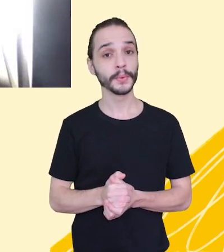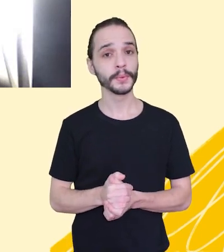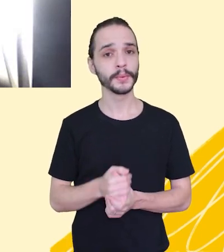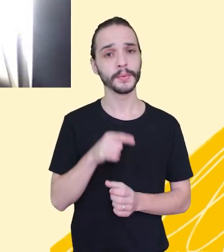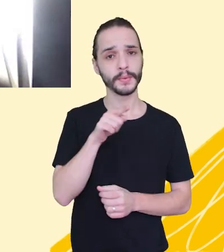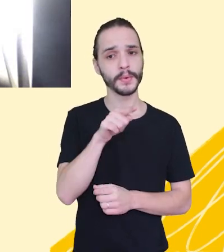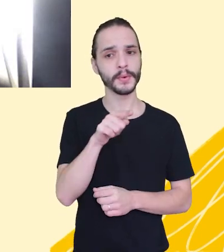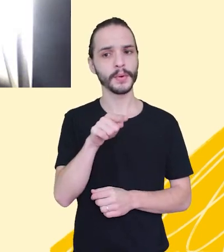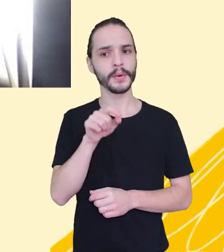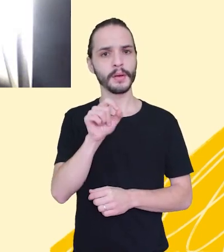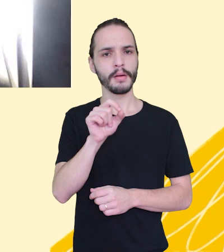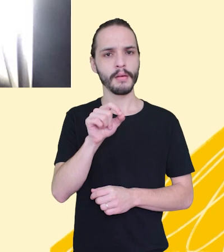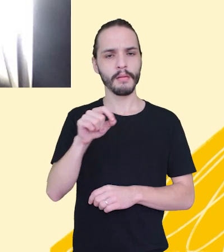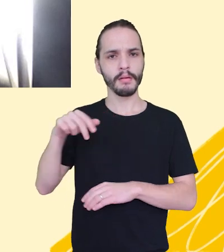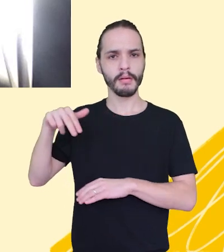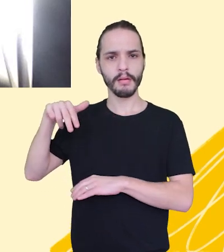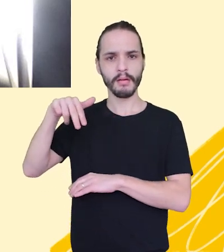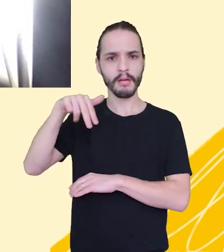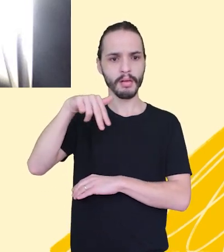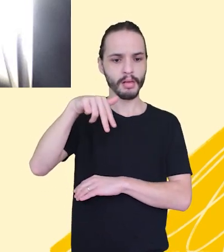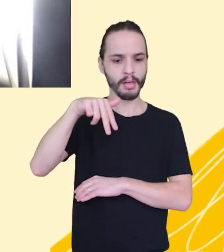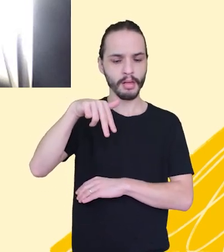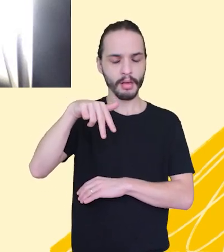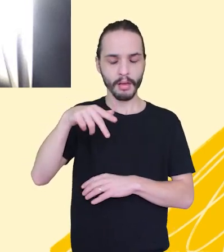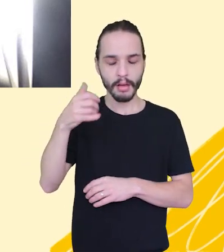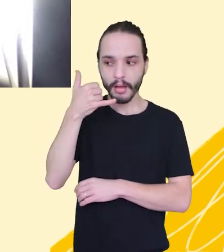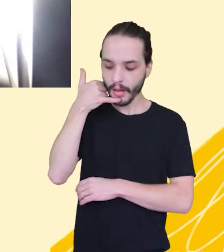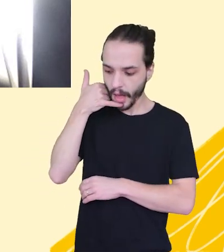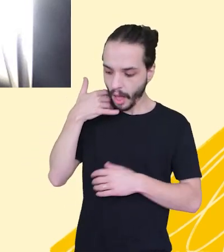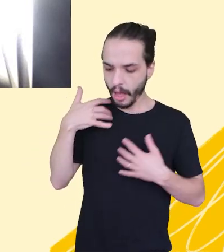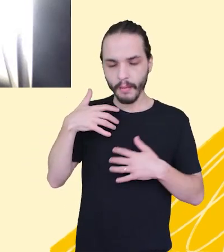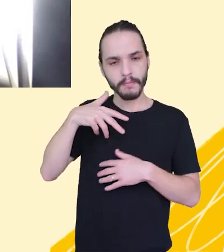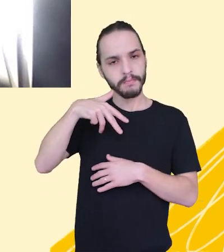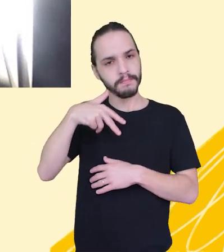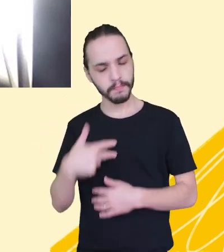When he falls when he receives the telephone call